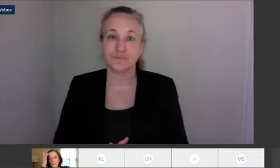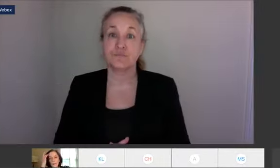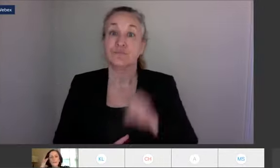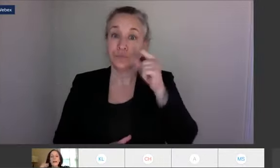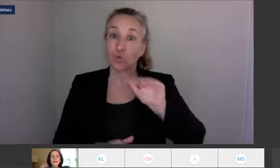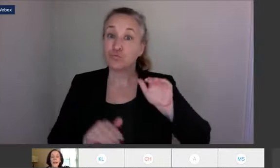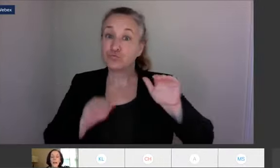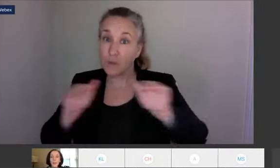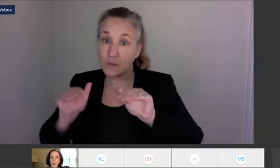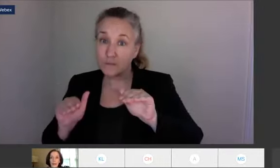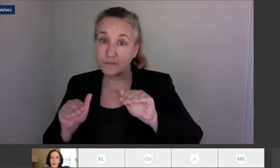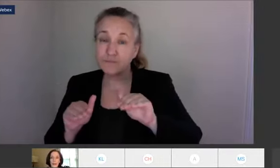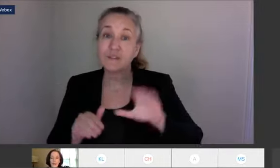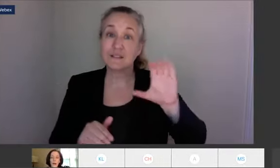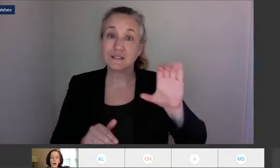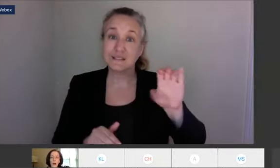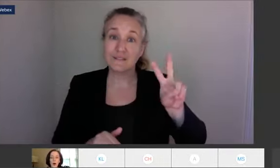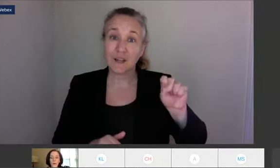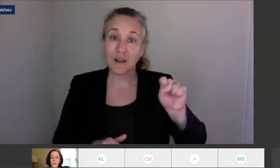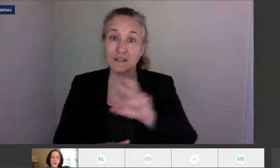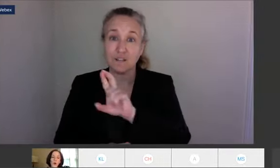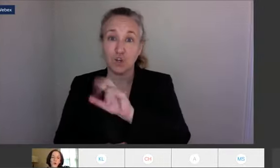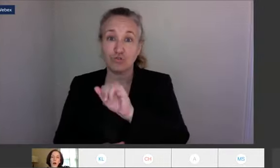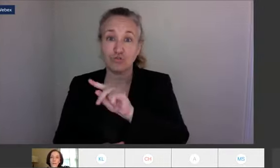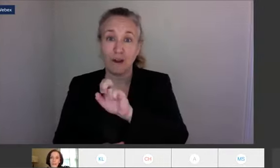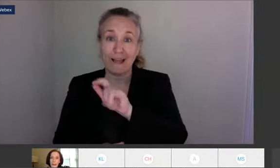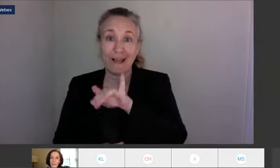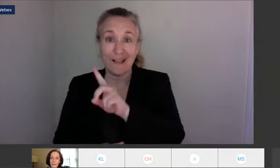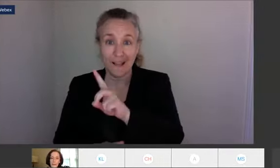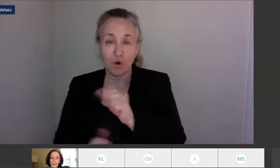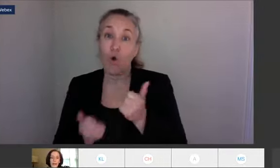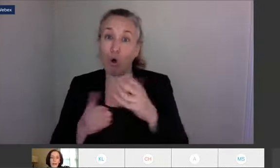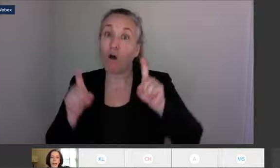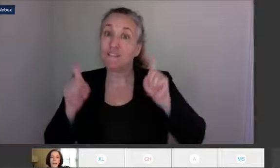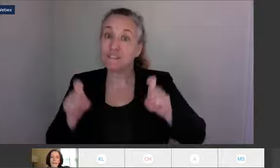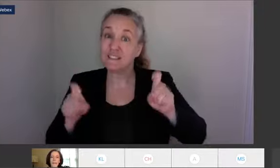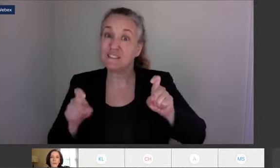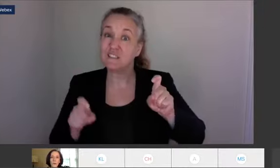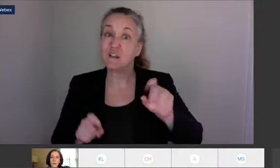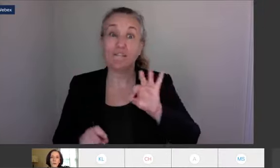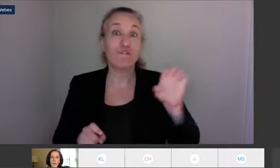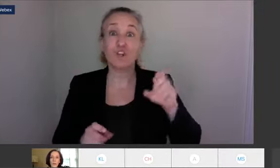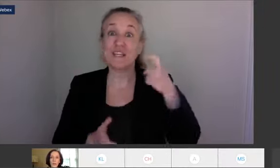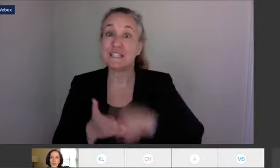CVS and Rite Aid are offering no cost testing at several different locations